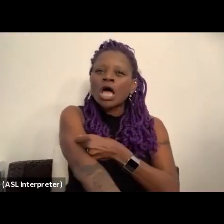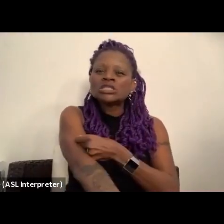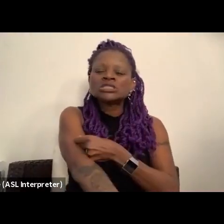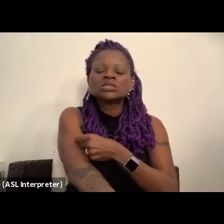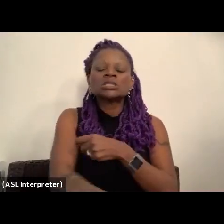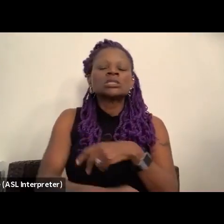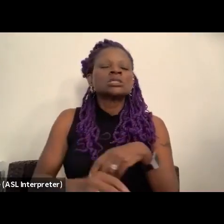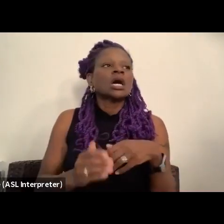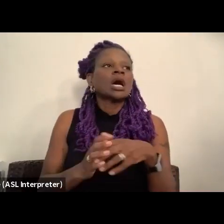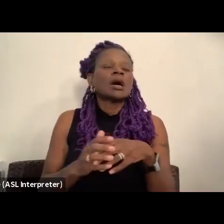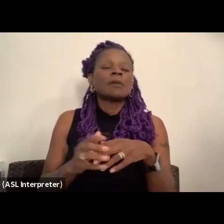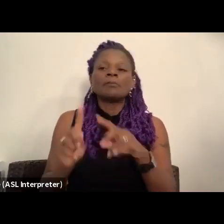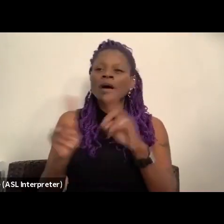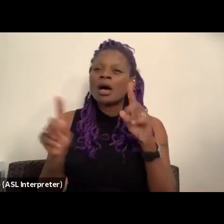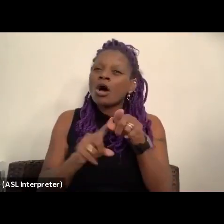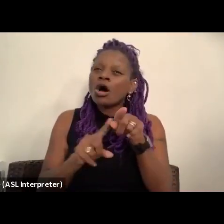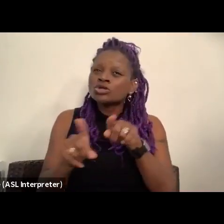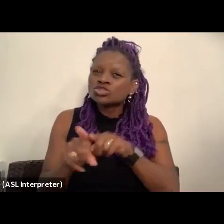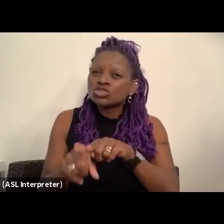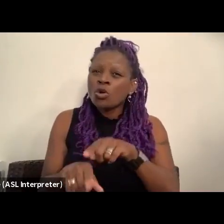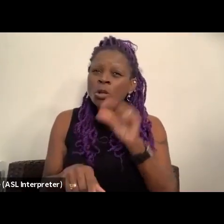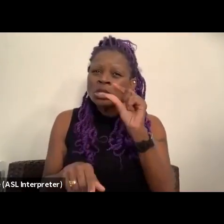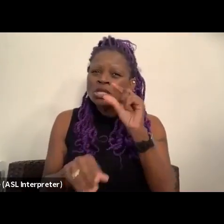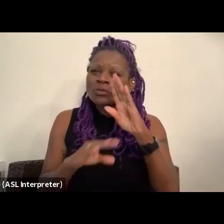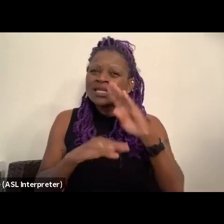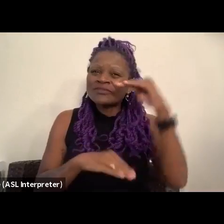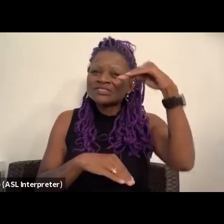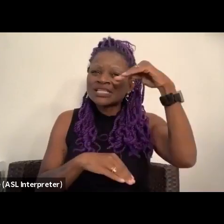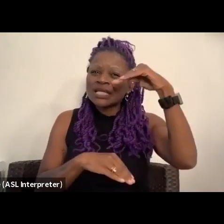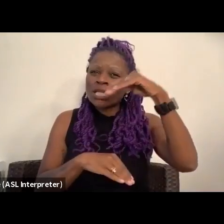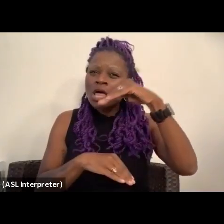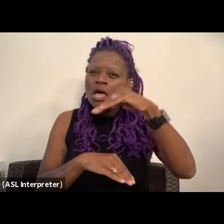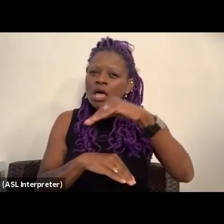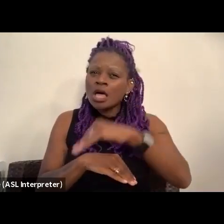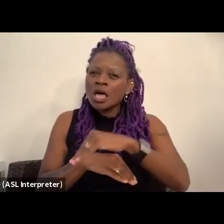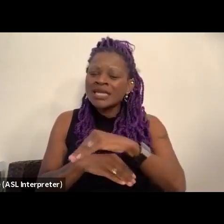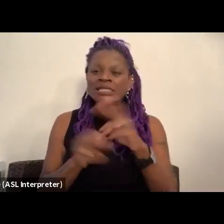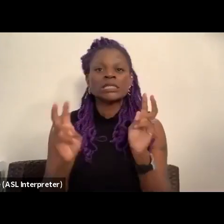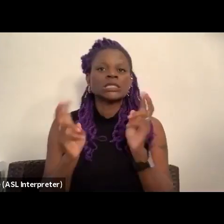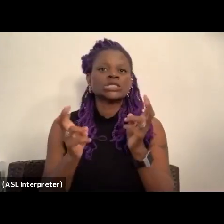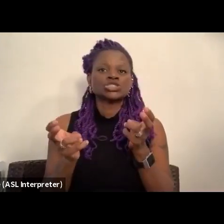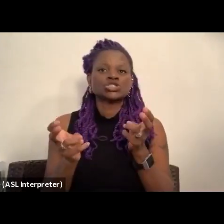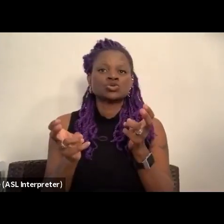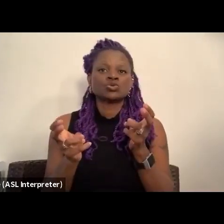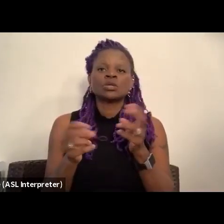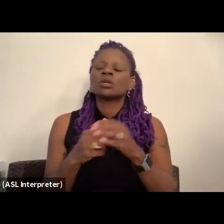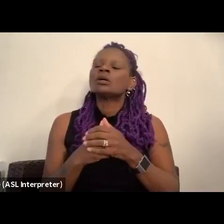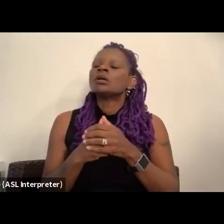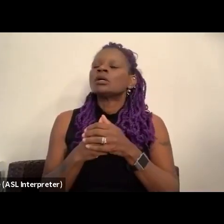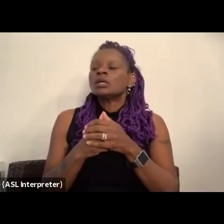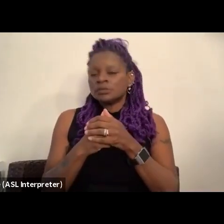but we were having a little bit of a declining allocation. And so, once again, just to